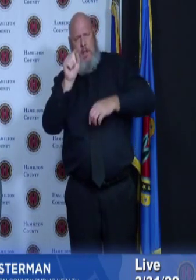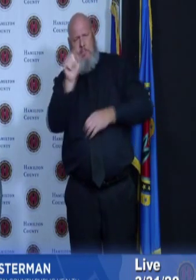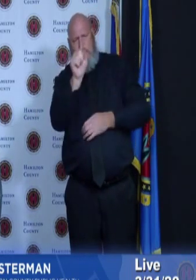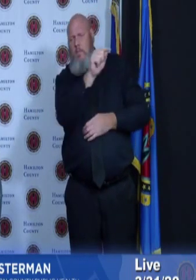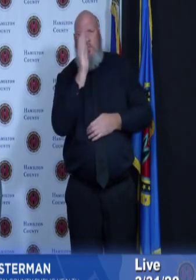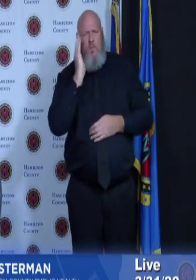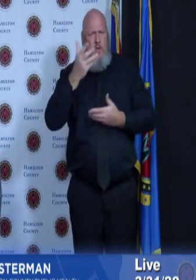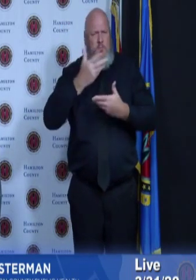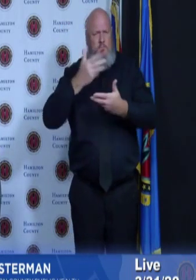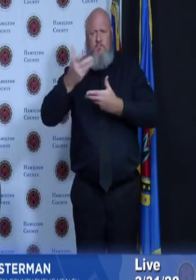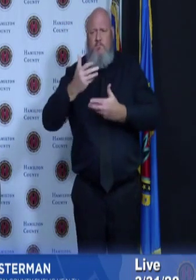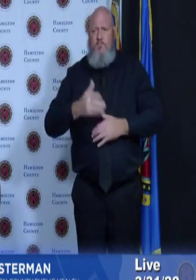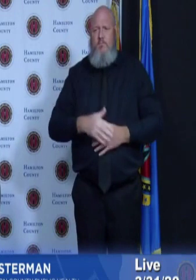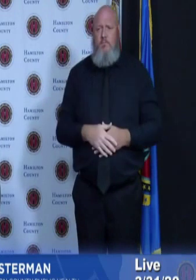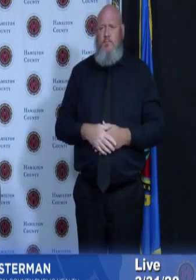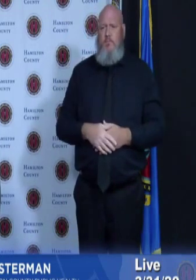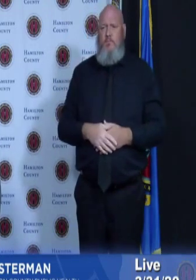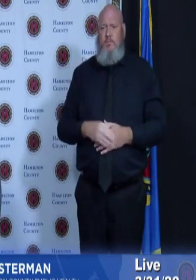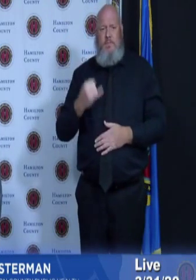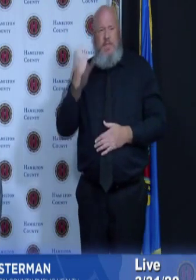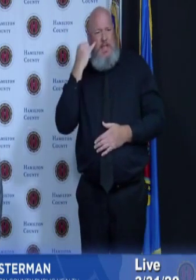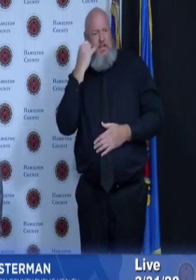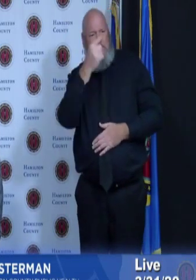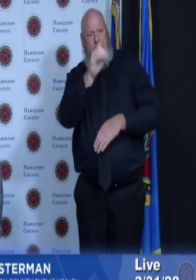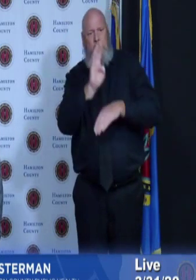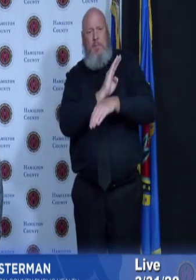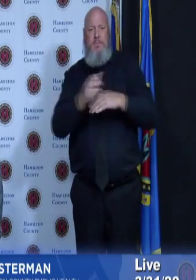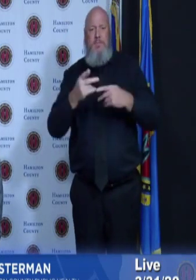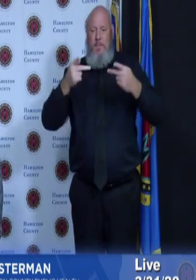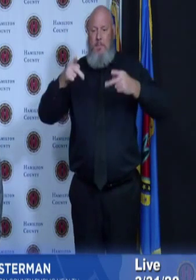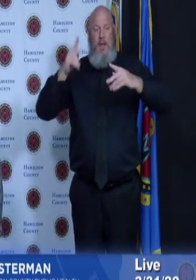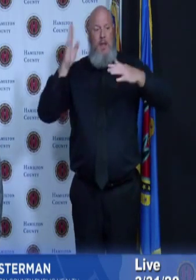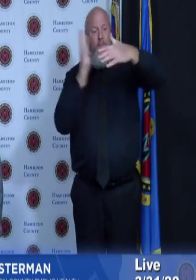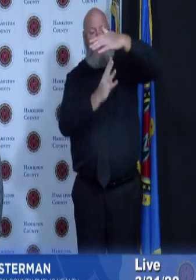appreciate the support that we're receiving from our communities I want to